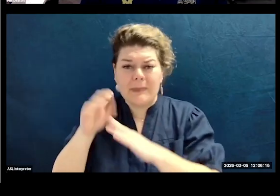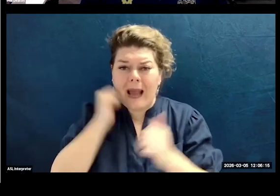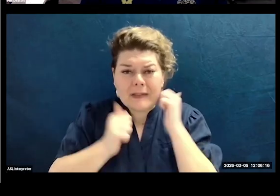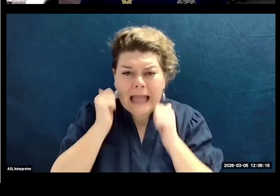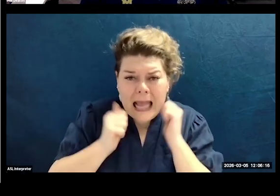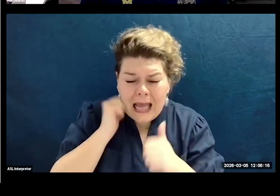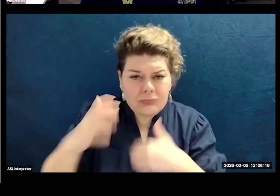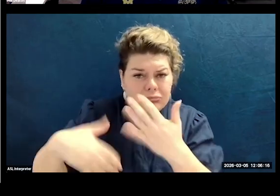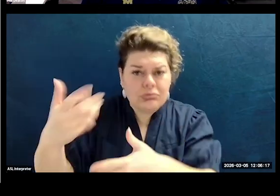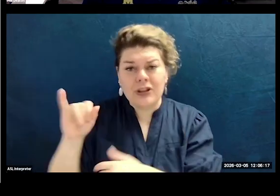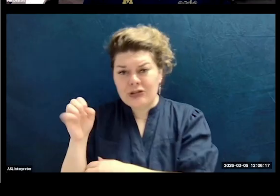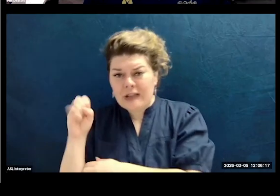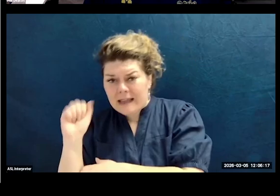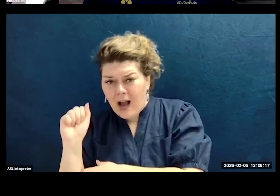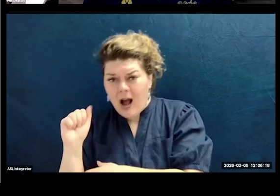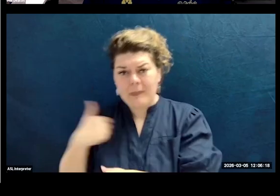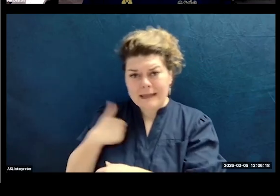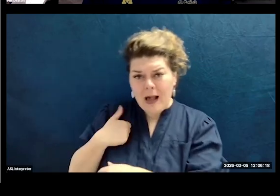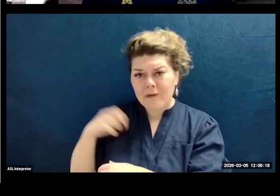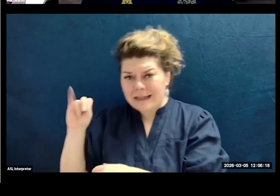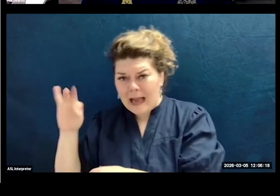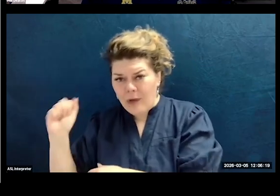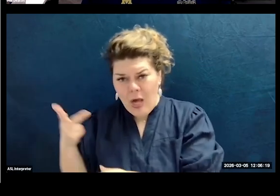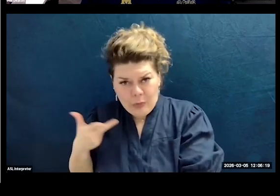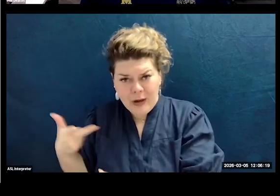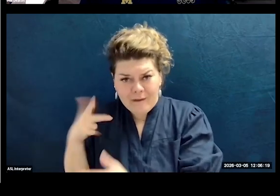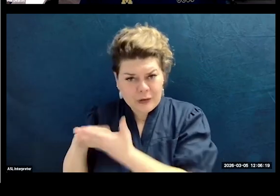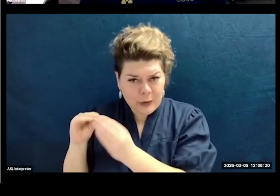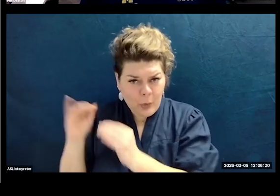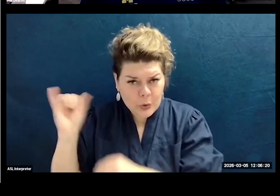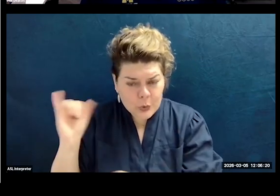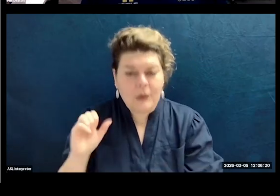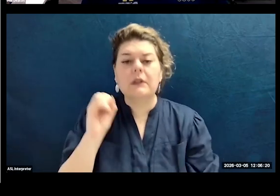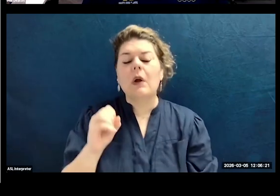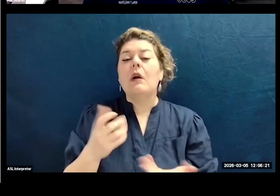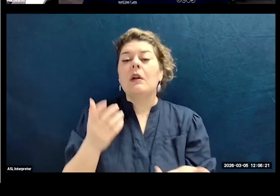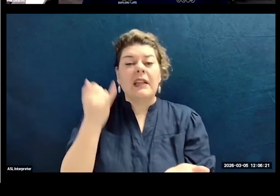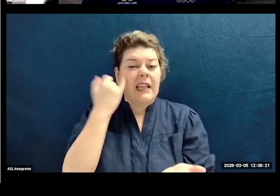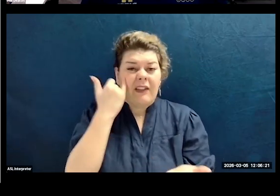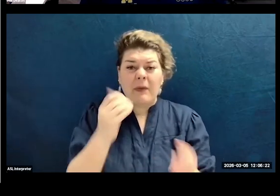including Jessica, Naira, and myself. We may follow up on some of those more detailed questions or if we run out of time.